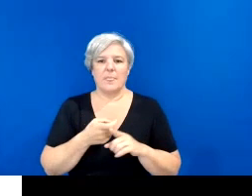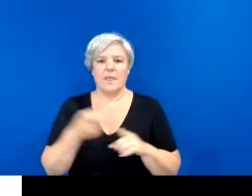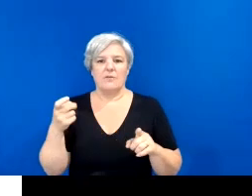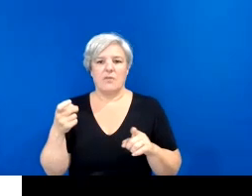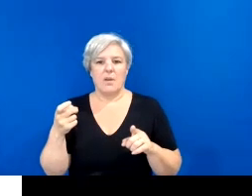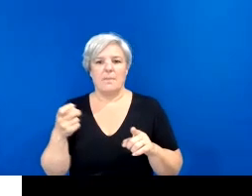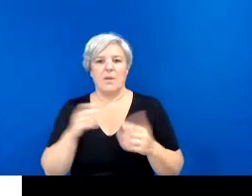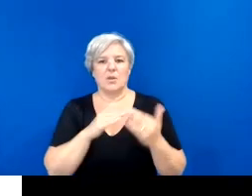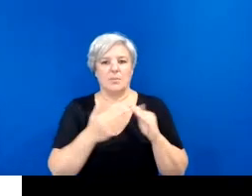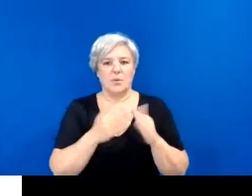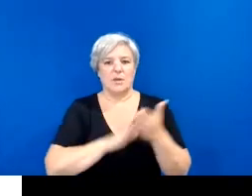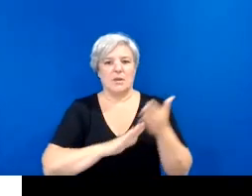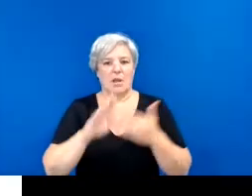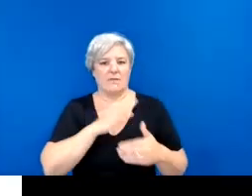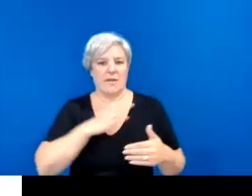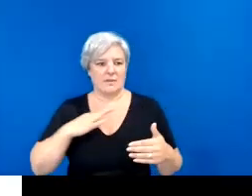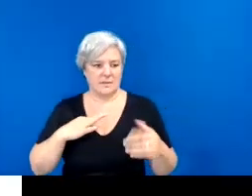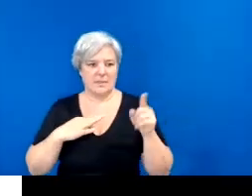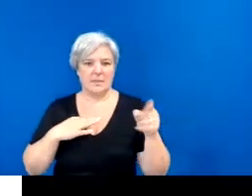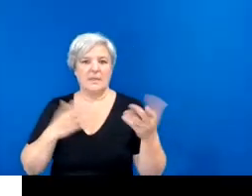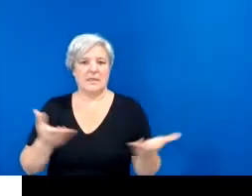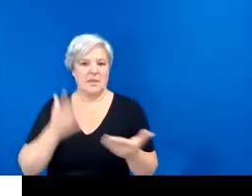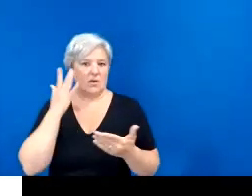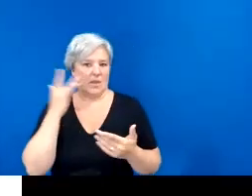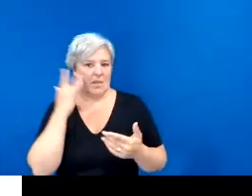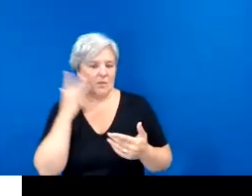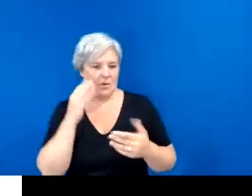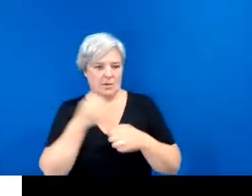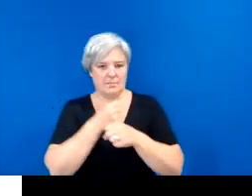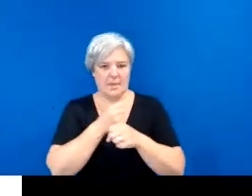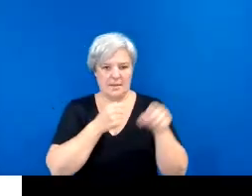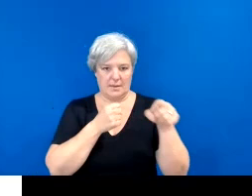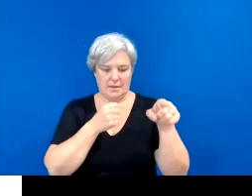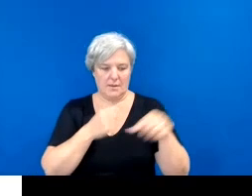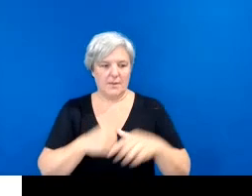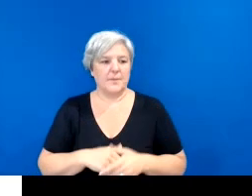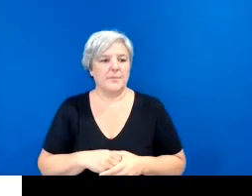community college faculty here in California and it's Sally.